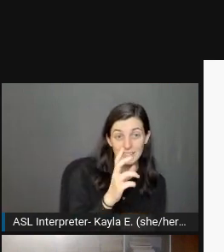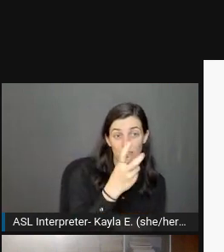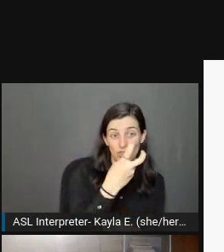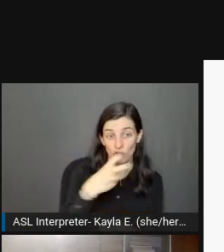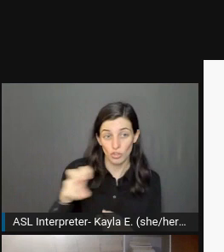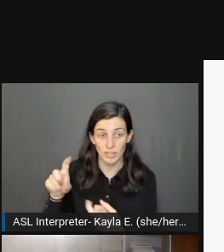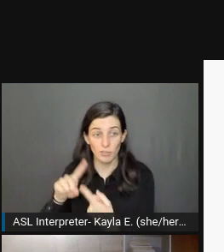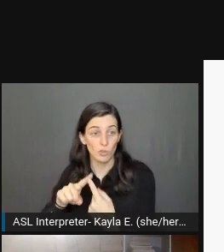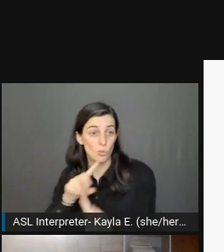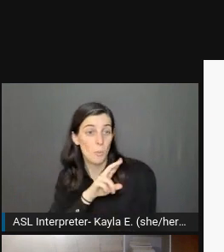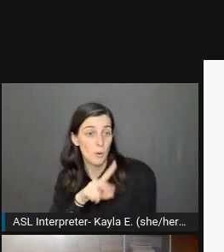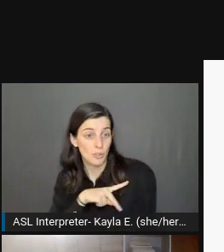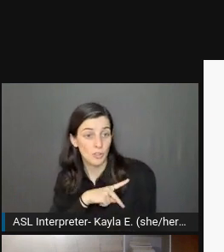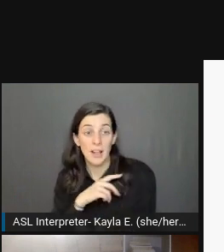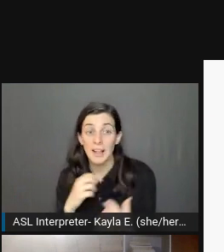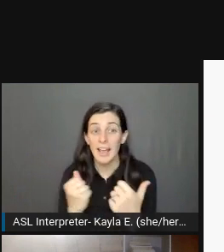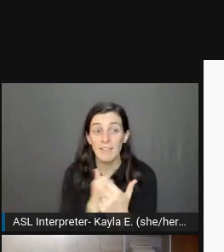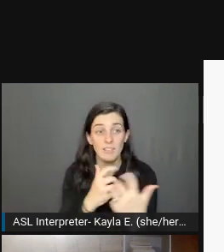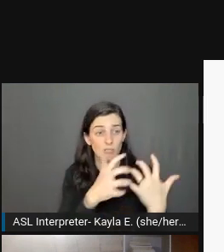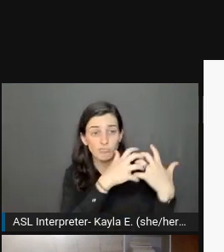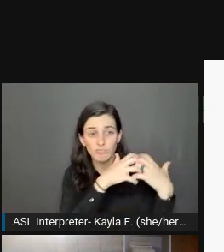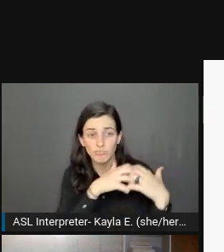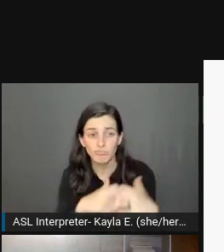Everything worked fine. I completed the form.